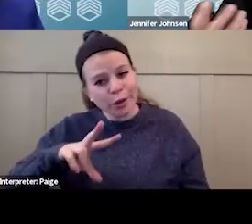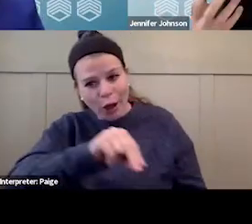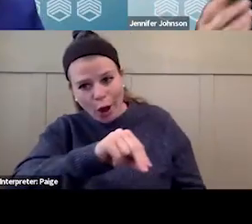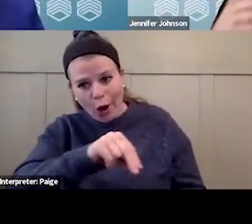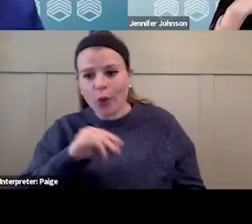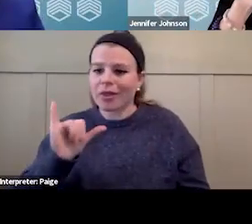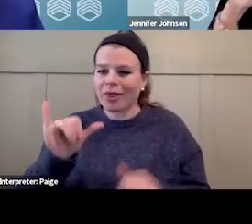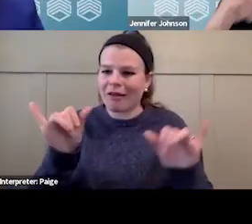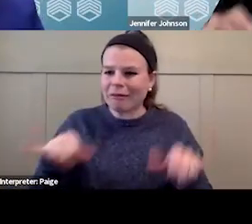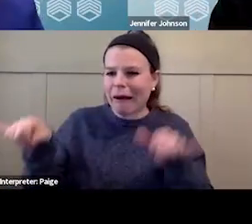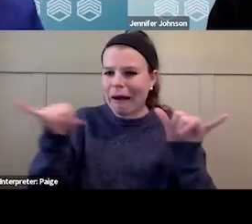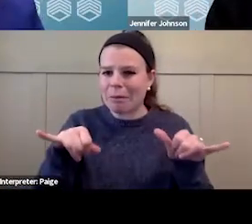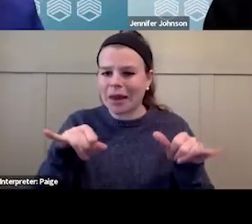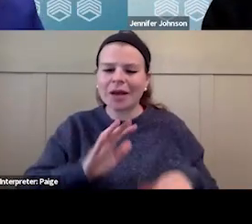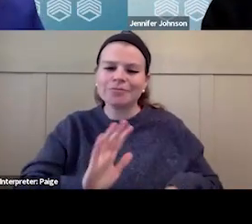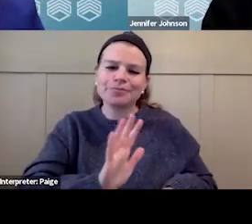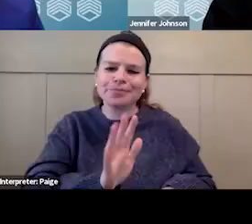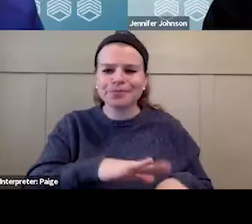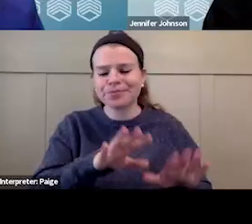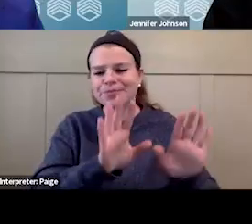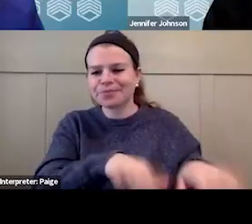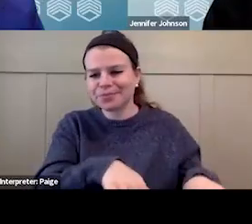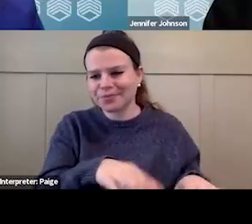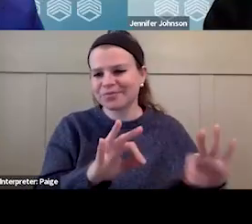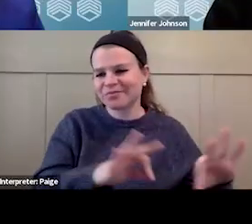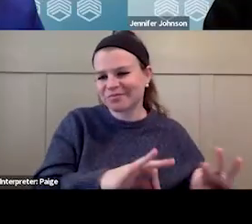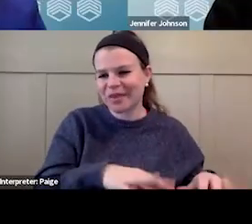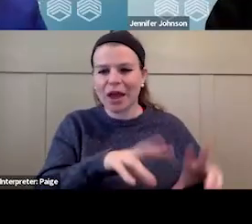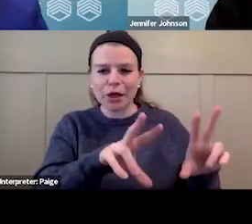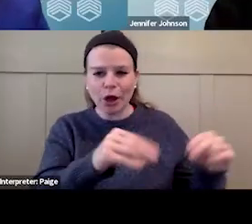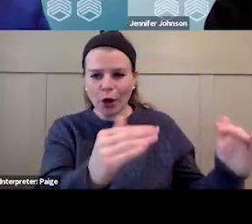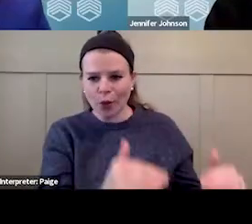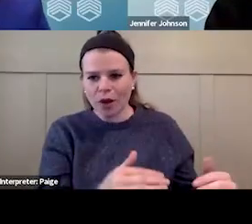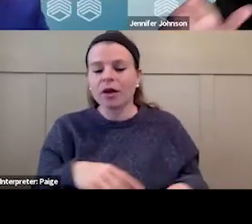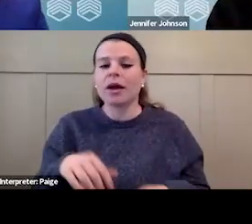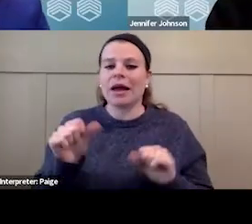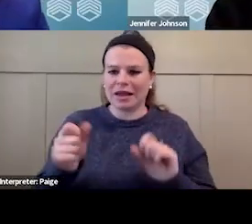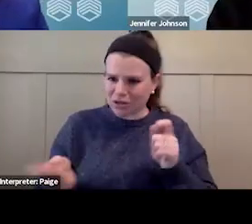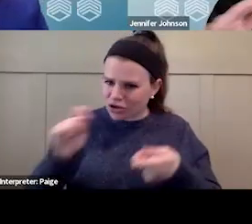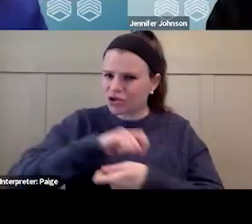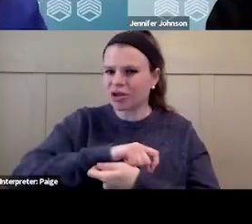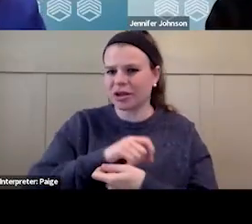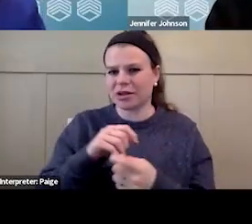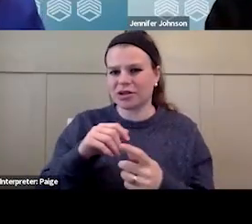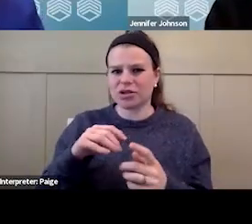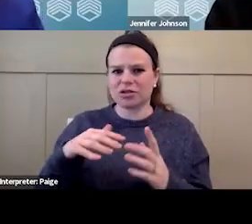common things that can really change the dynamic instead of calming it down.